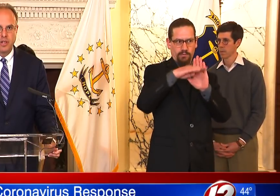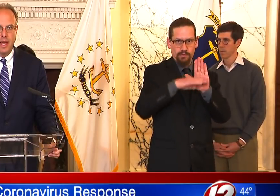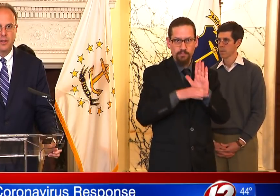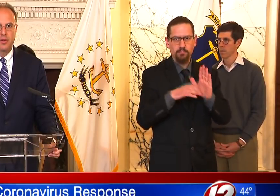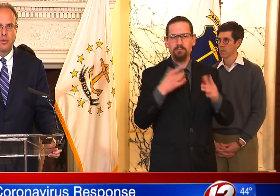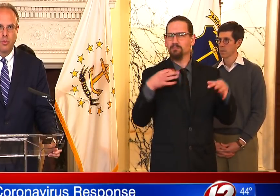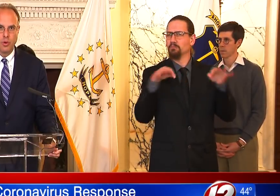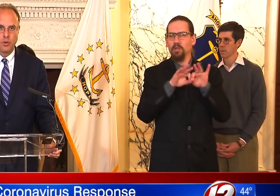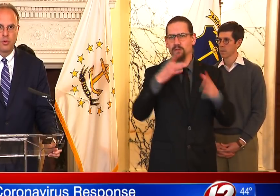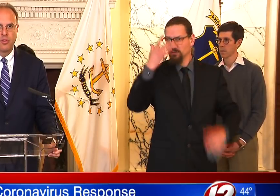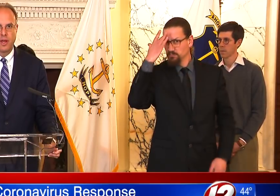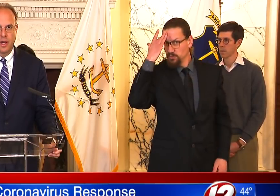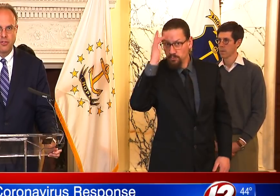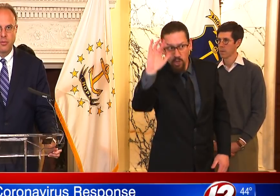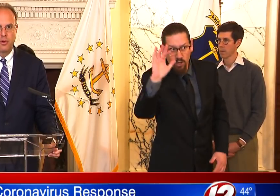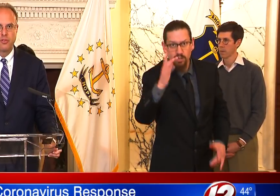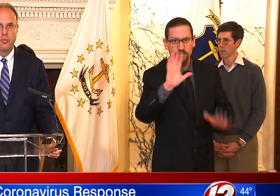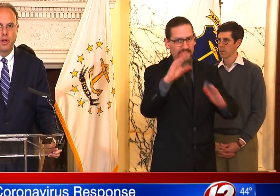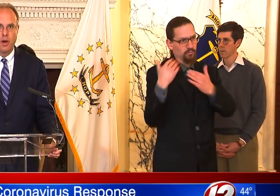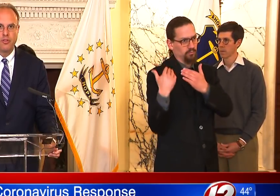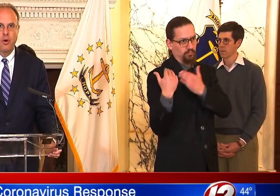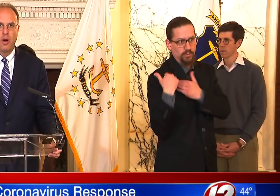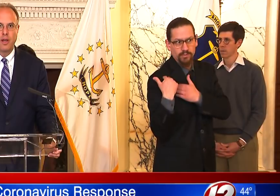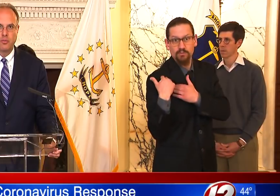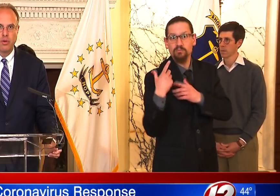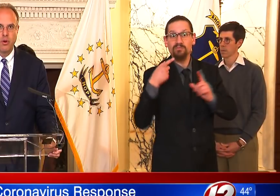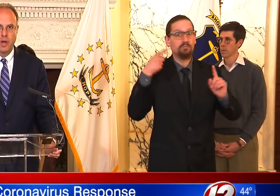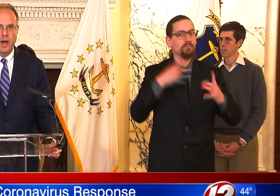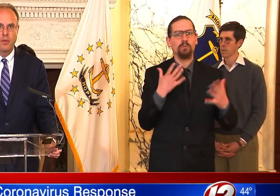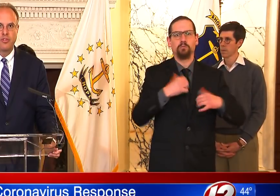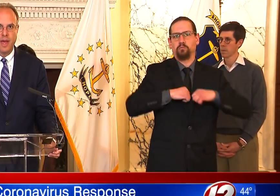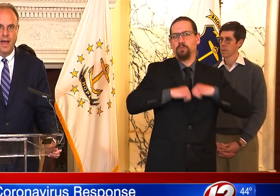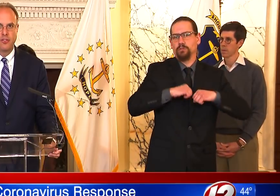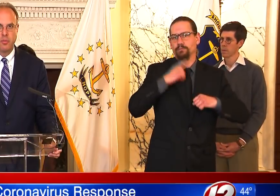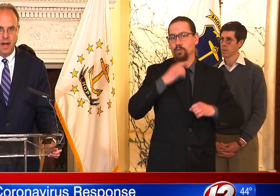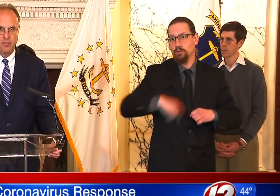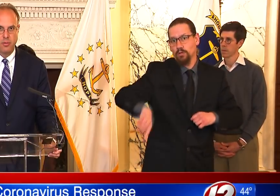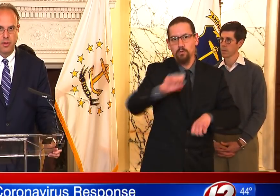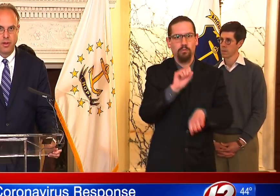THE GOVERNOR HAS INSISTED THAT WE CREATE POLICIES THAT ARE